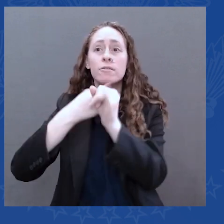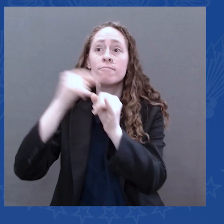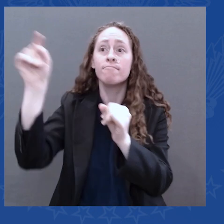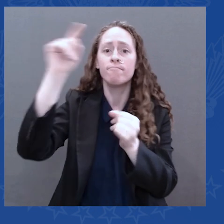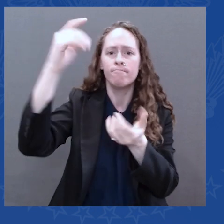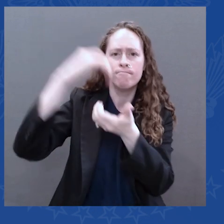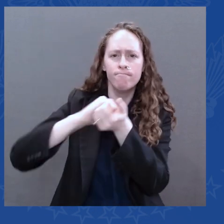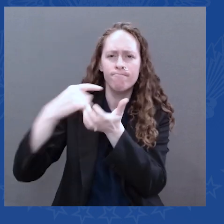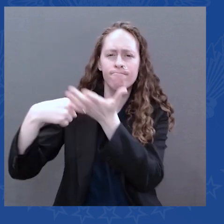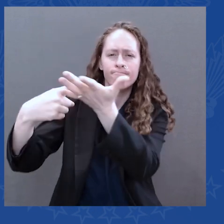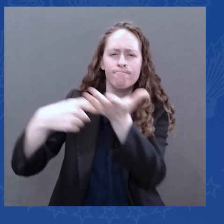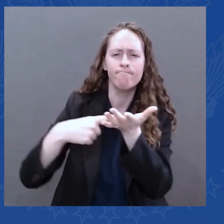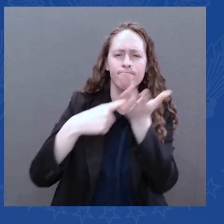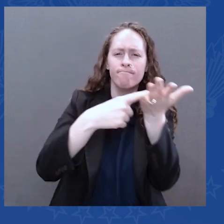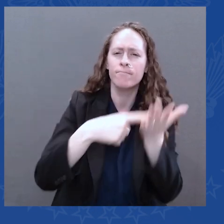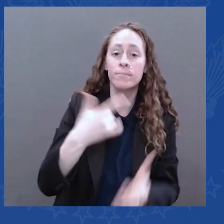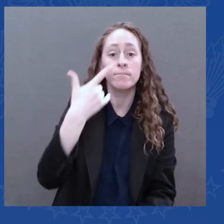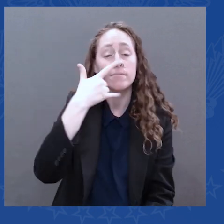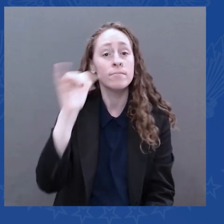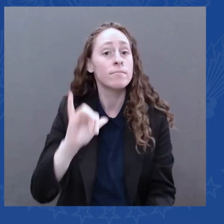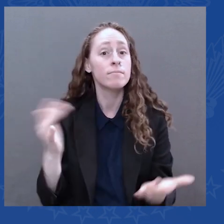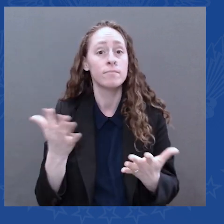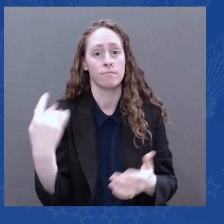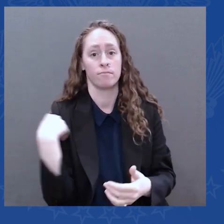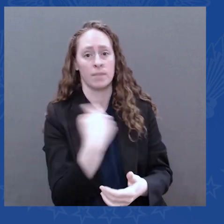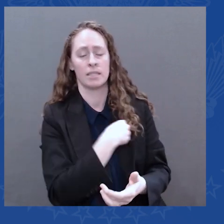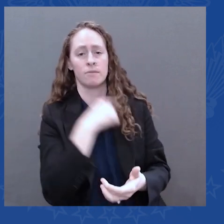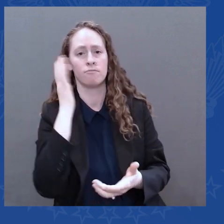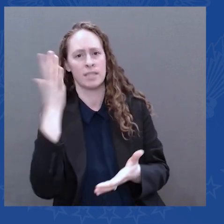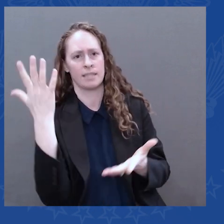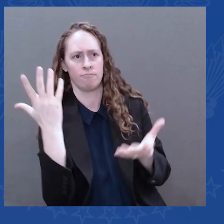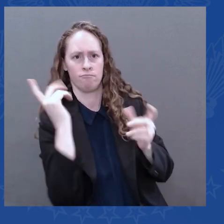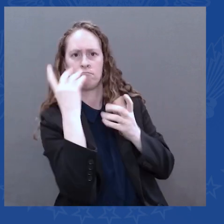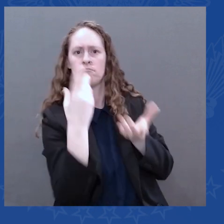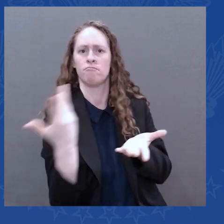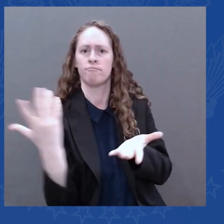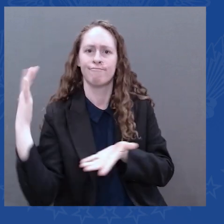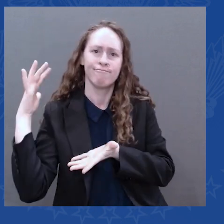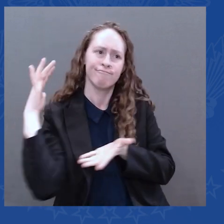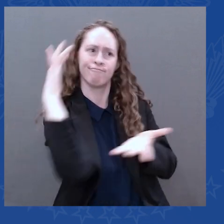15 billion cubic meters of liquified natural gas -- LNG -- for Europe this year.